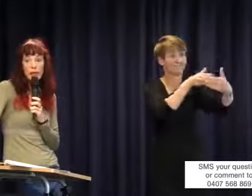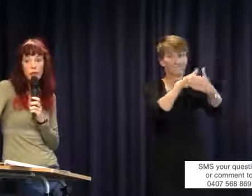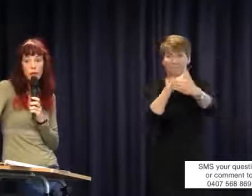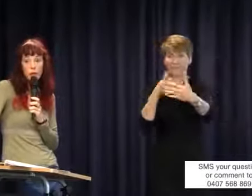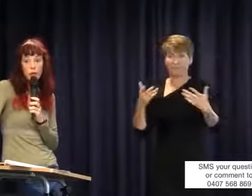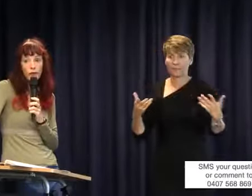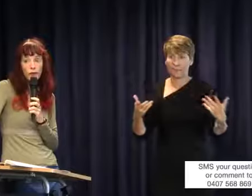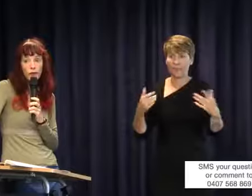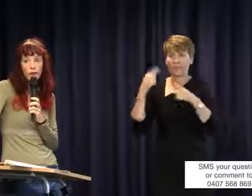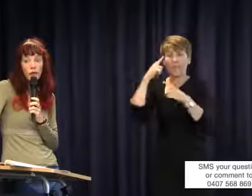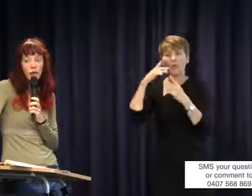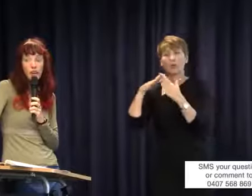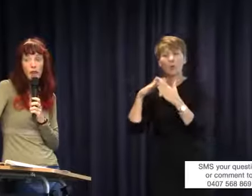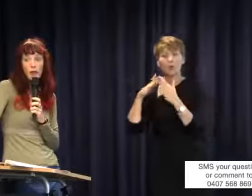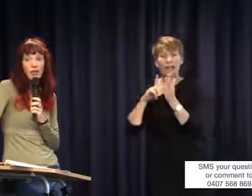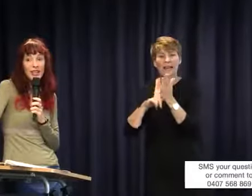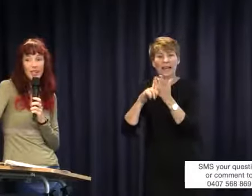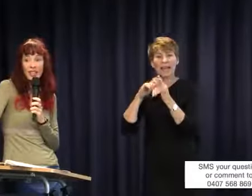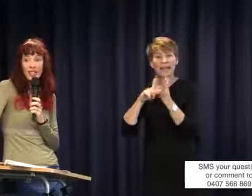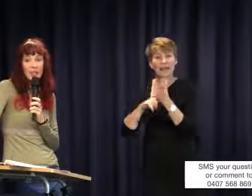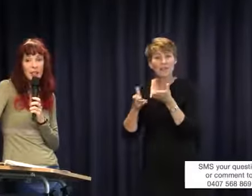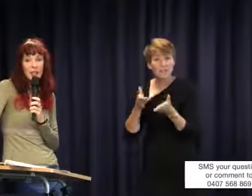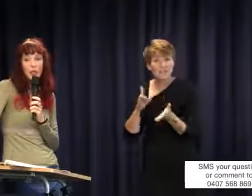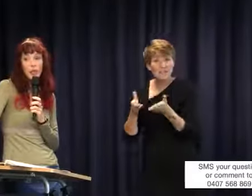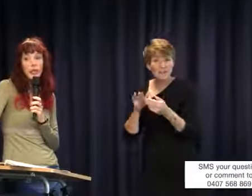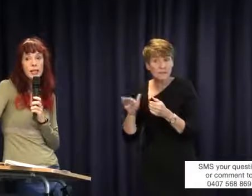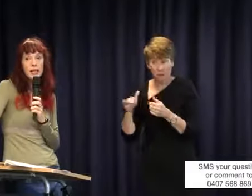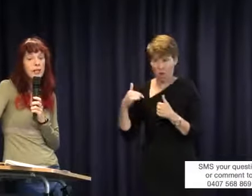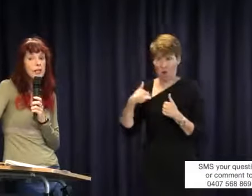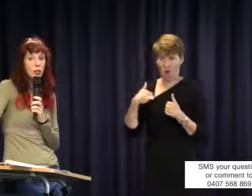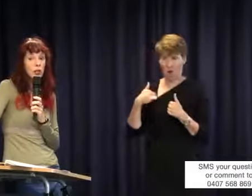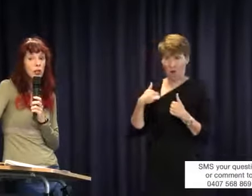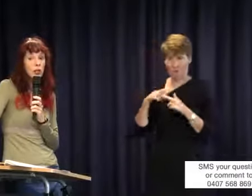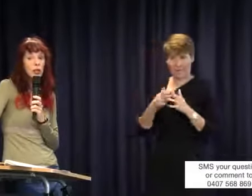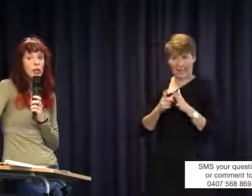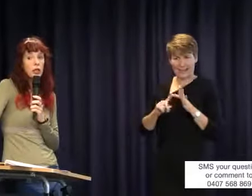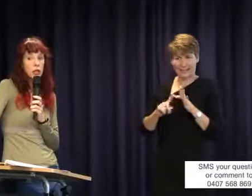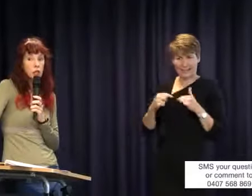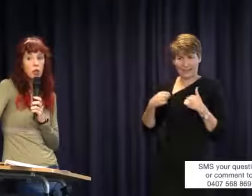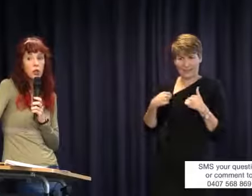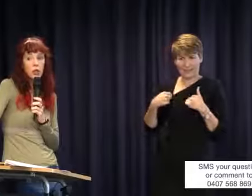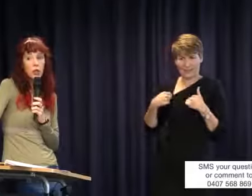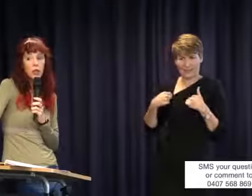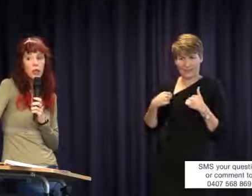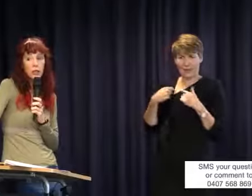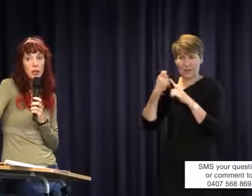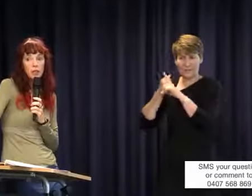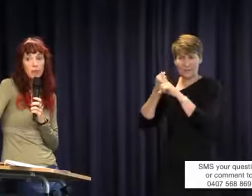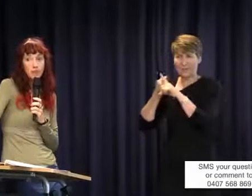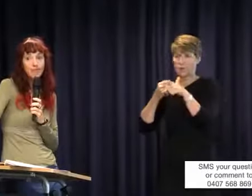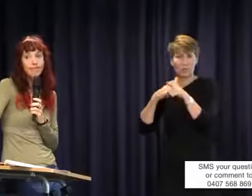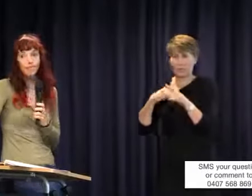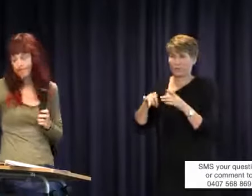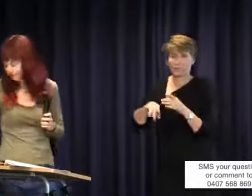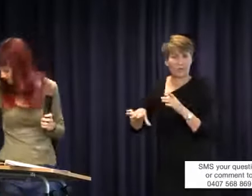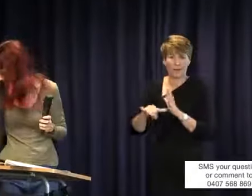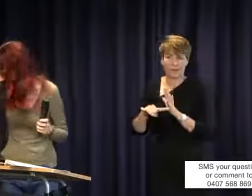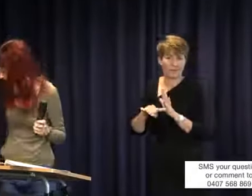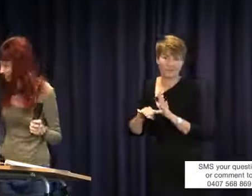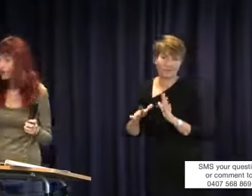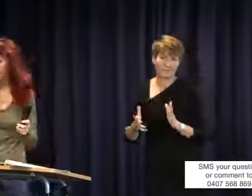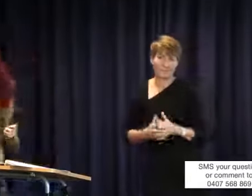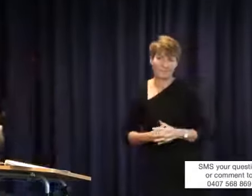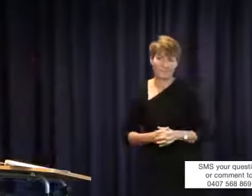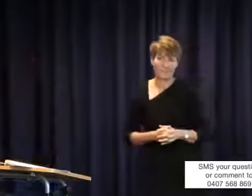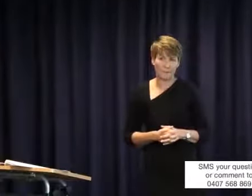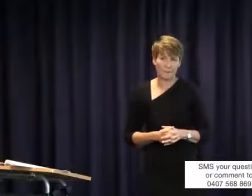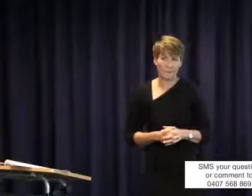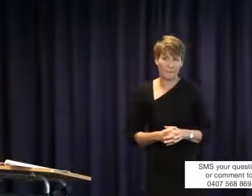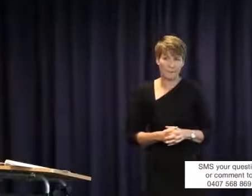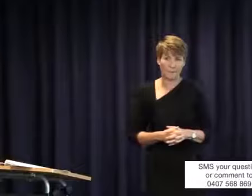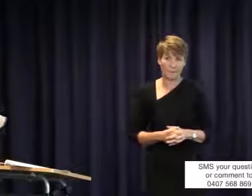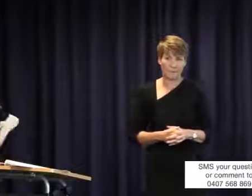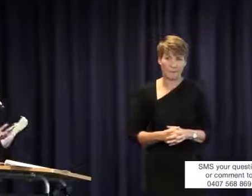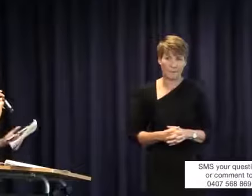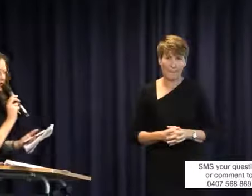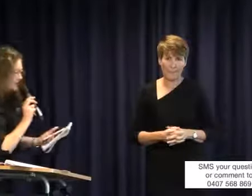legal service. I'm a free advocate. So it doesn't necessarily need to cost you money.